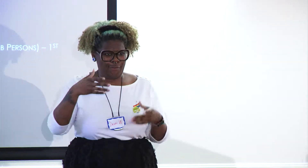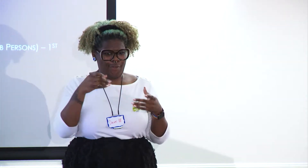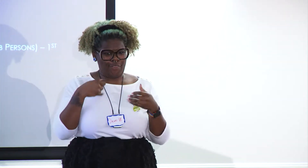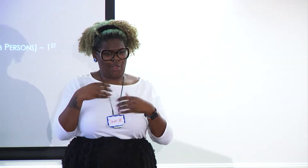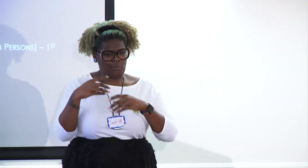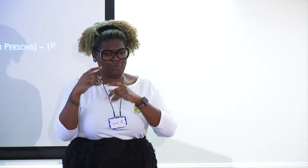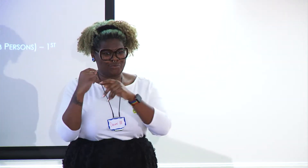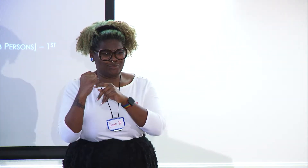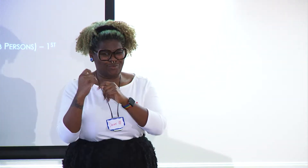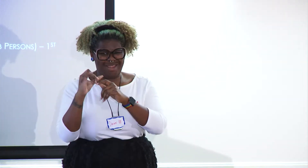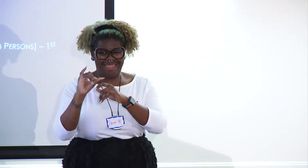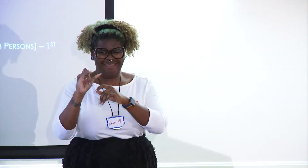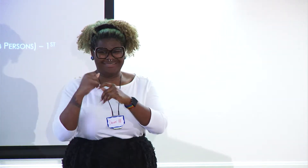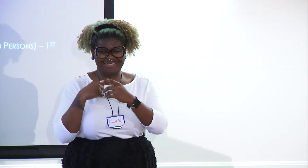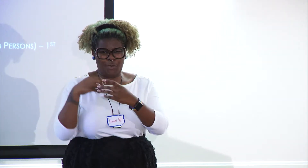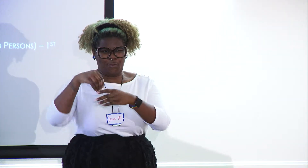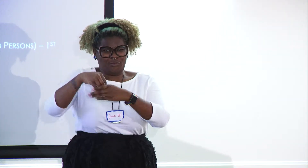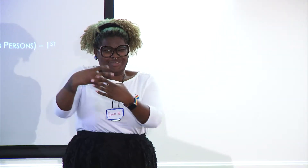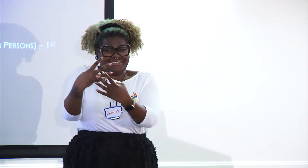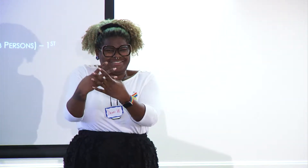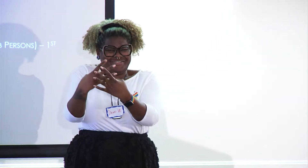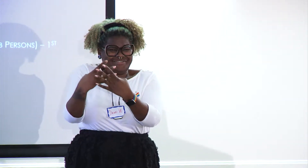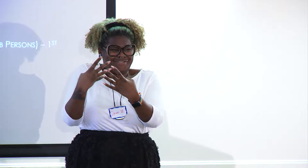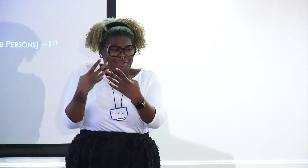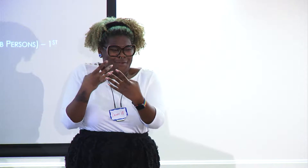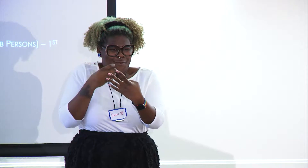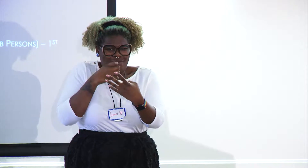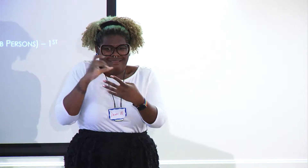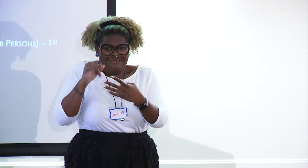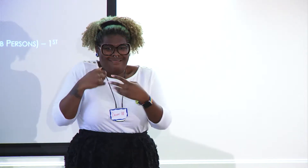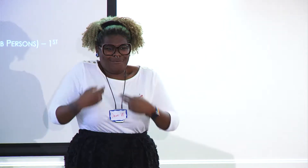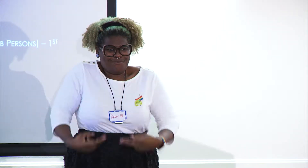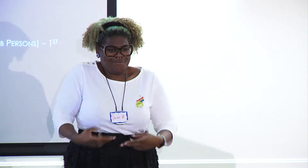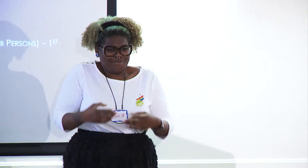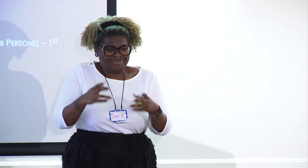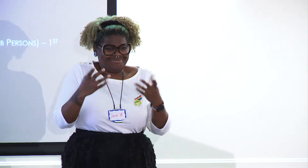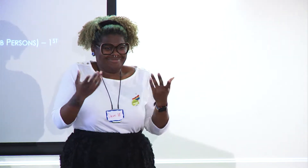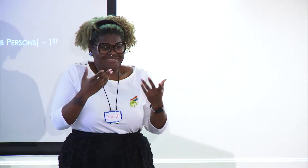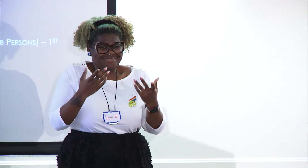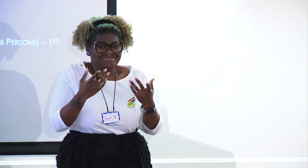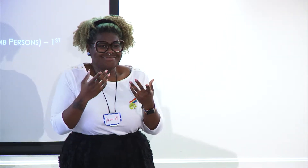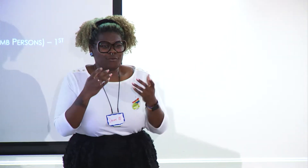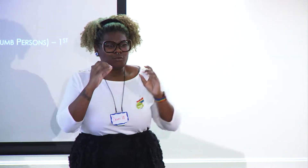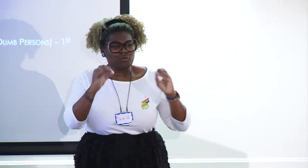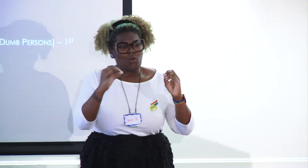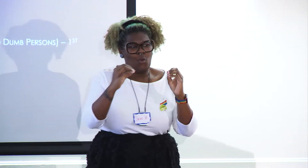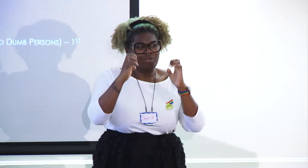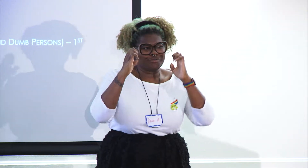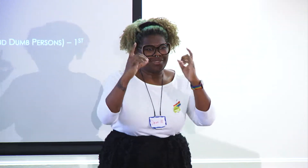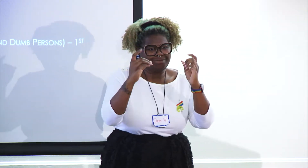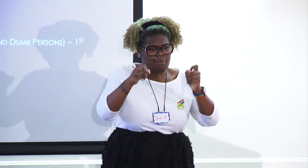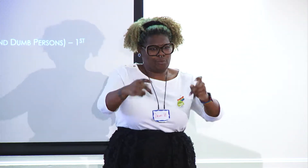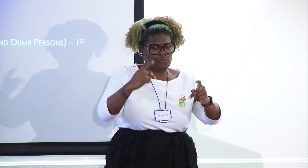for the deaf was it was more like a prison. It was a place where these children were placed or put.